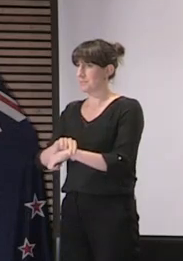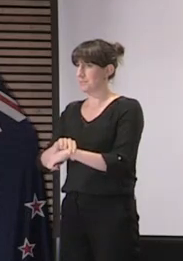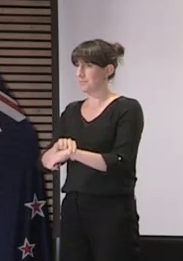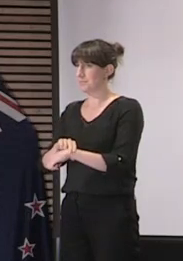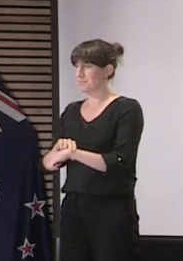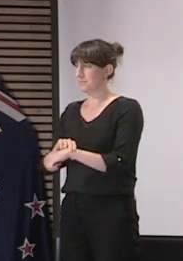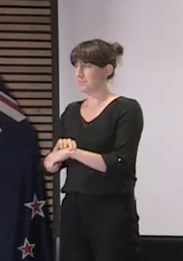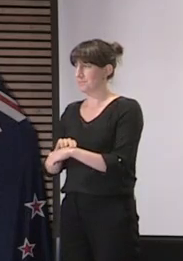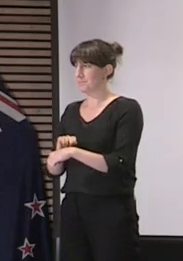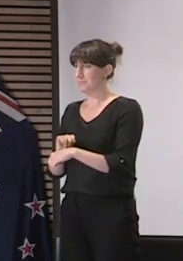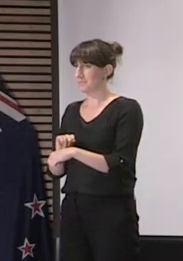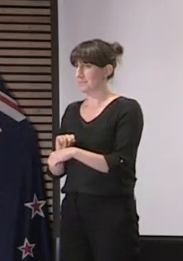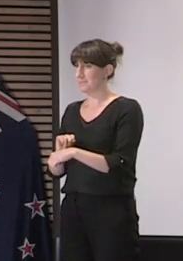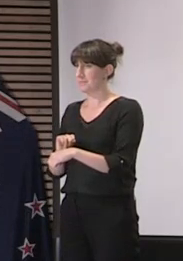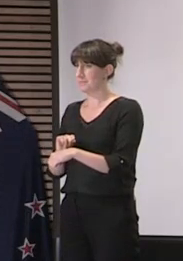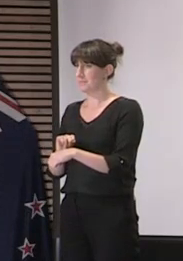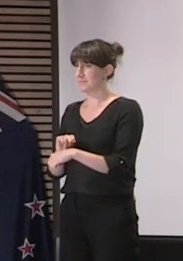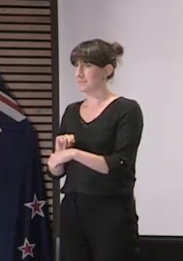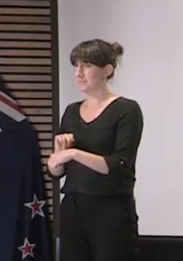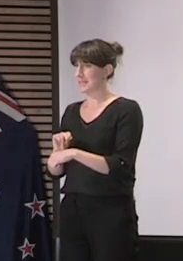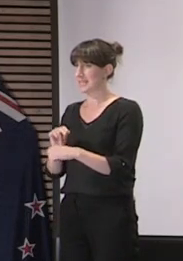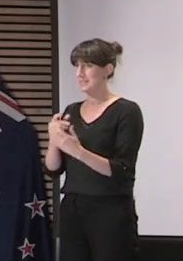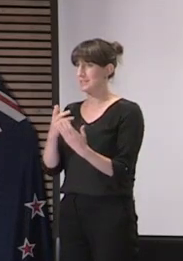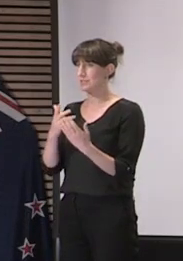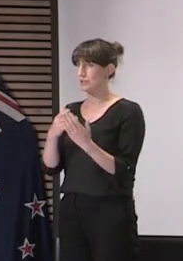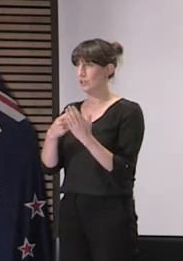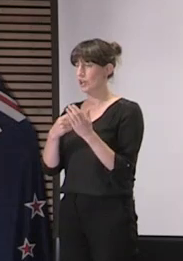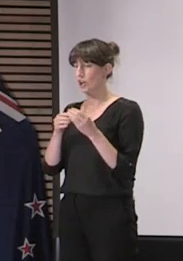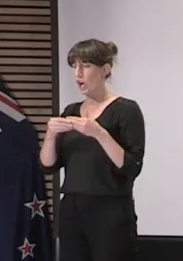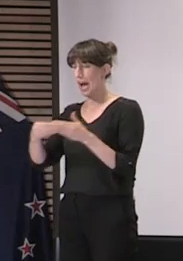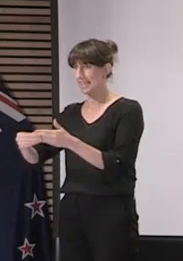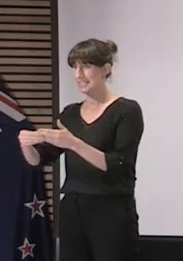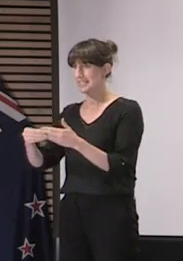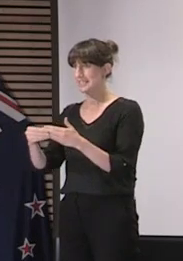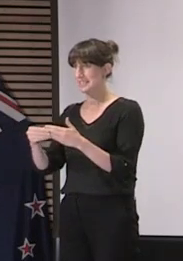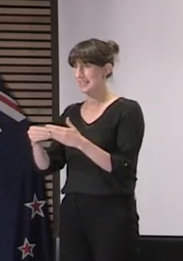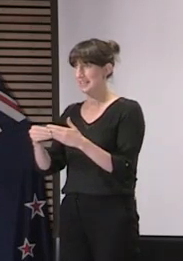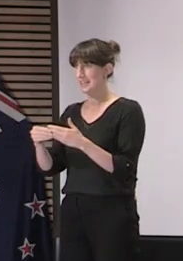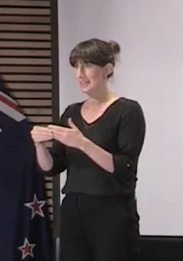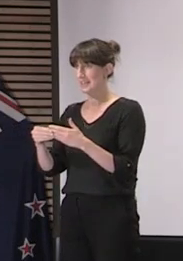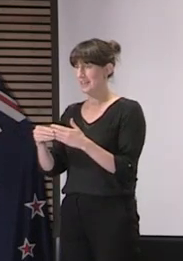lockdown, some aspects do. You think places now being opened